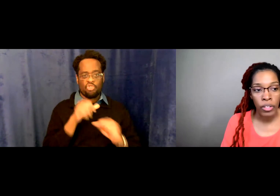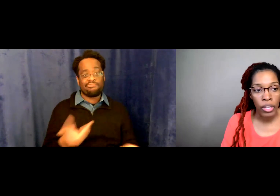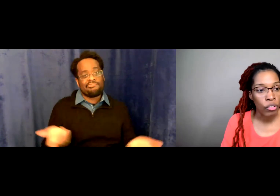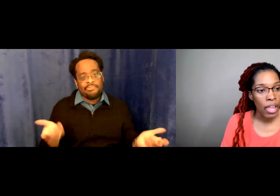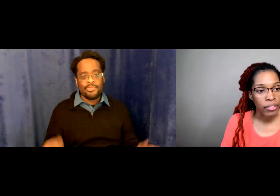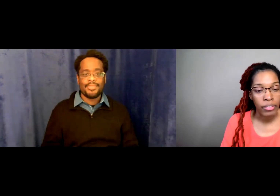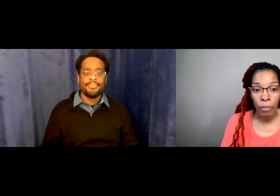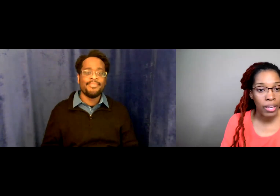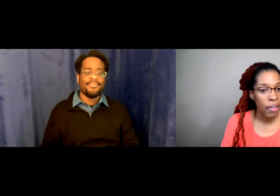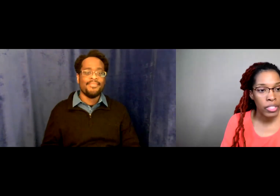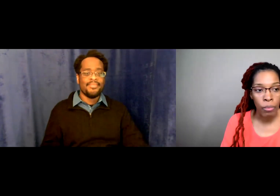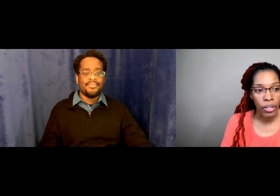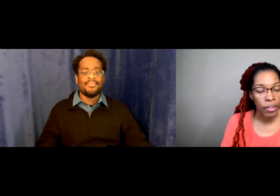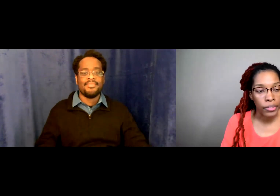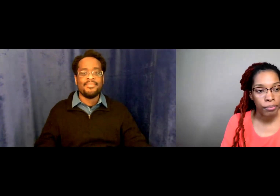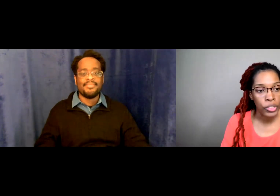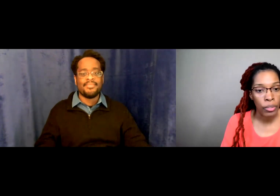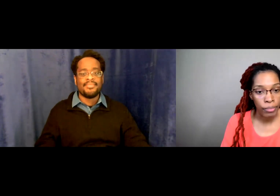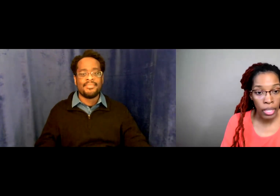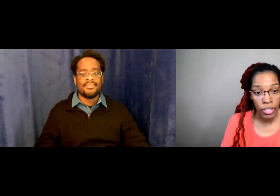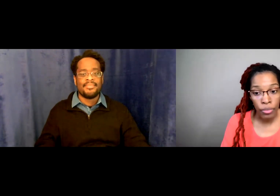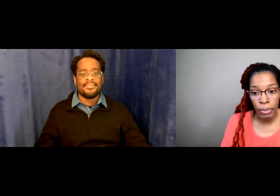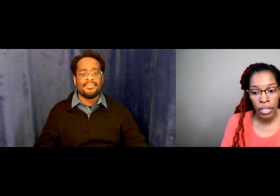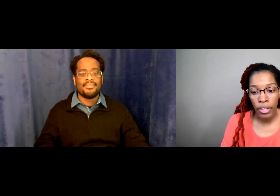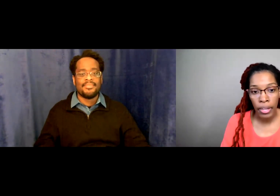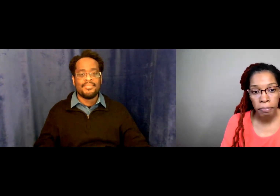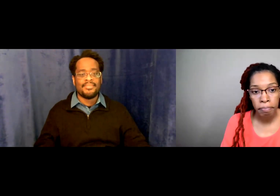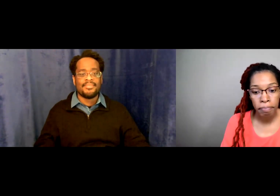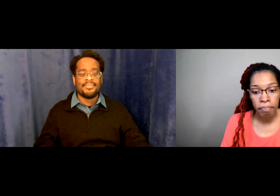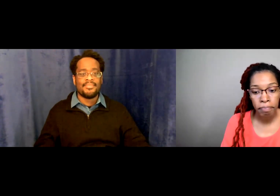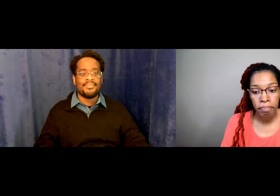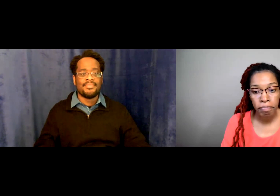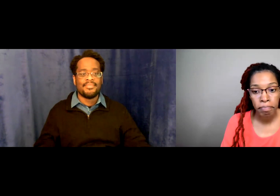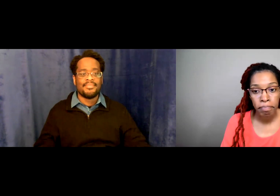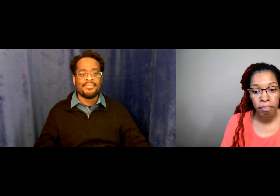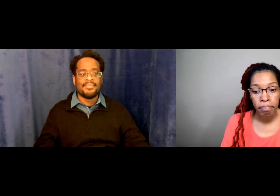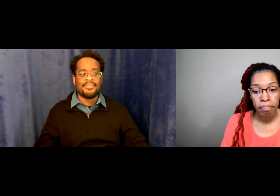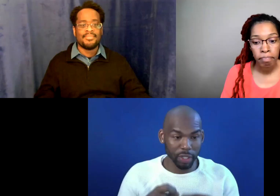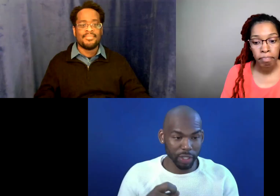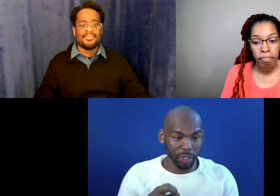interact they would never see one another so they continue to be segregated switching interpreters